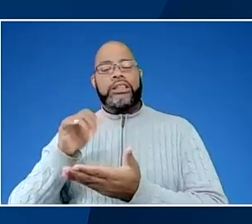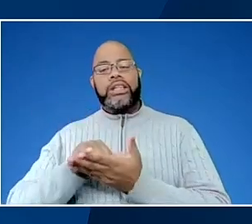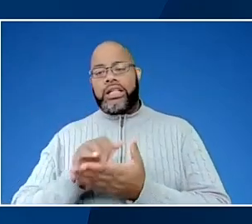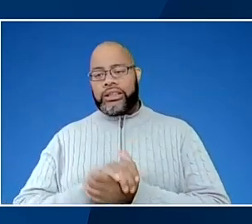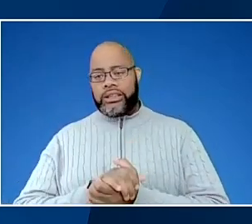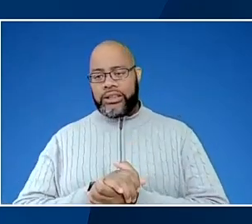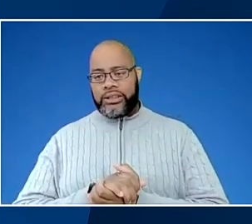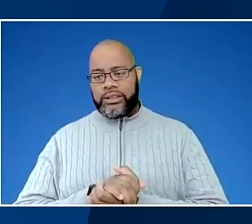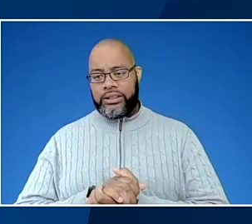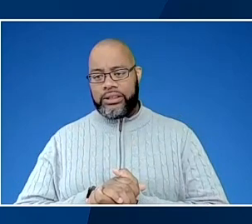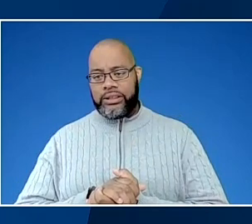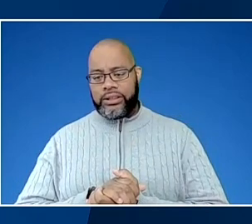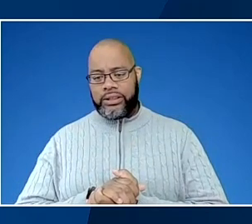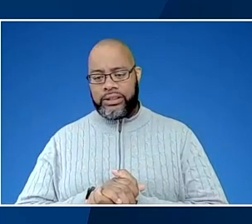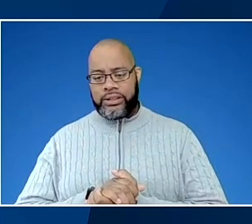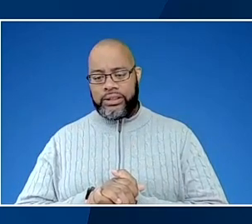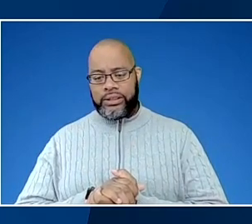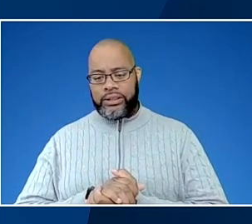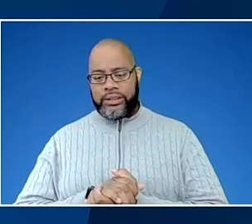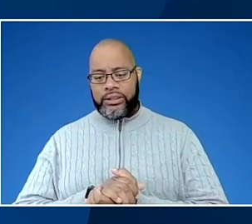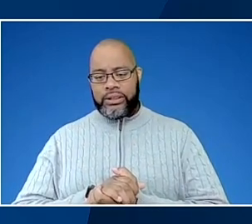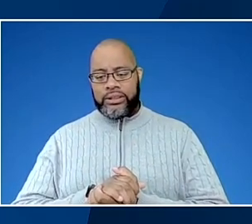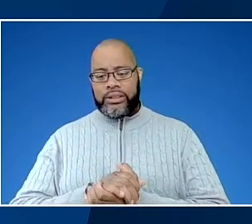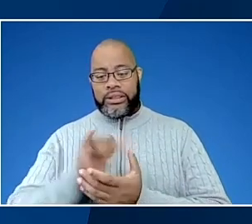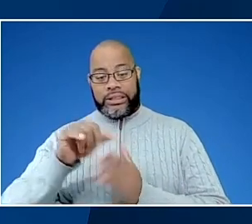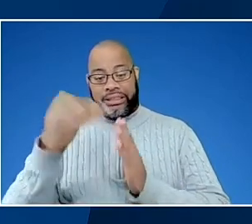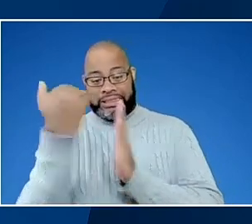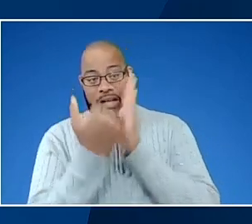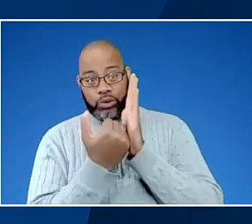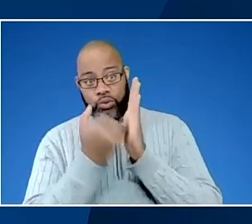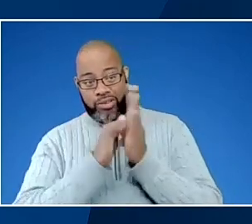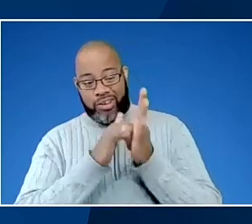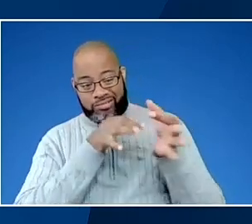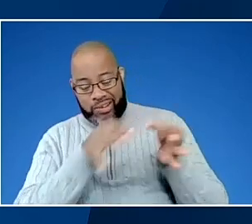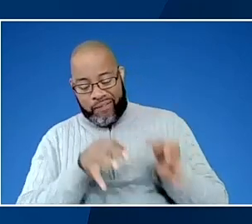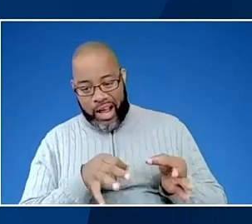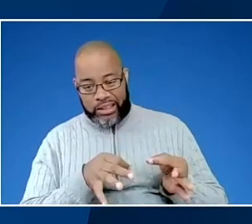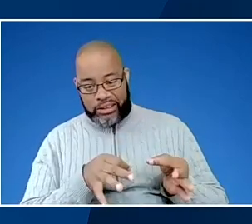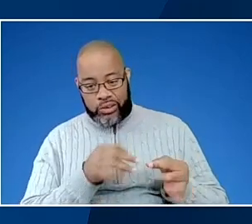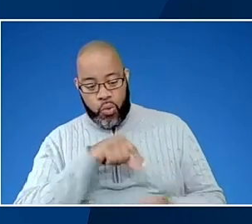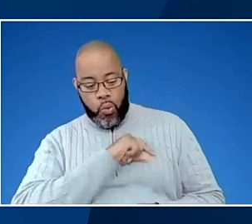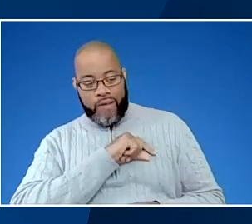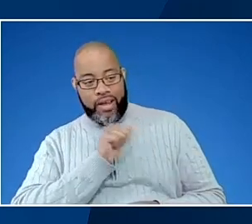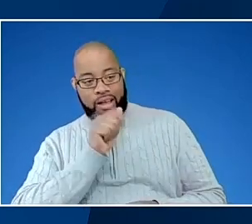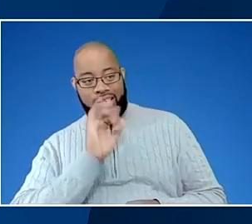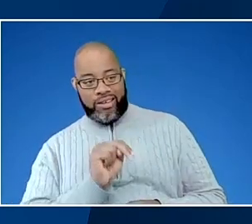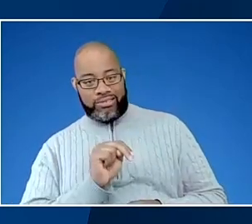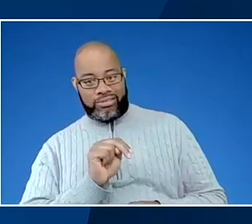PRWORA is the statute that defines qualified aliens. Again, that's another legal term.